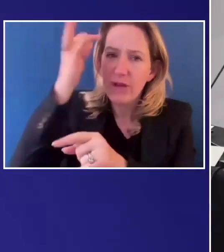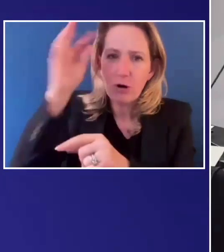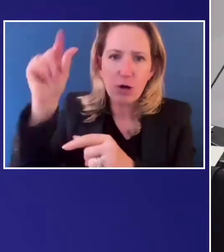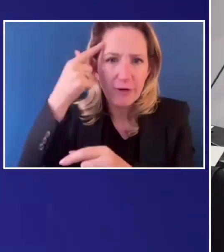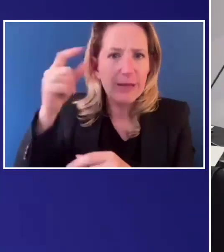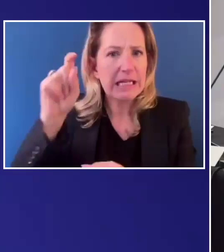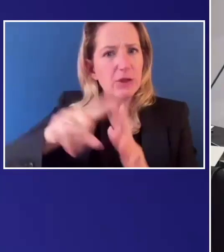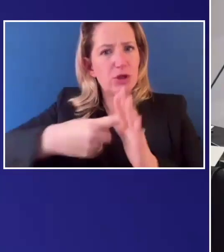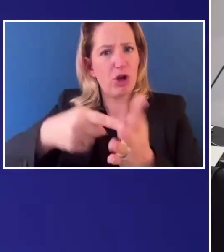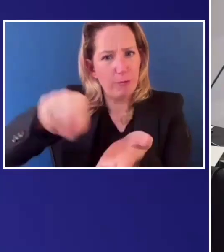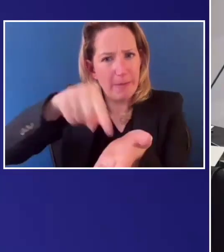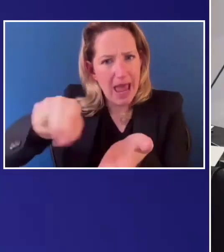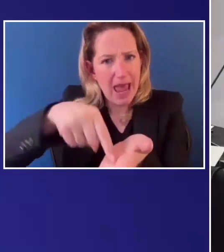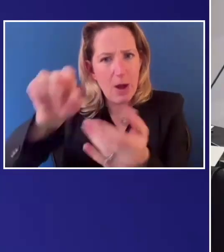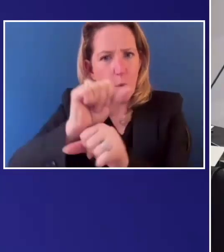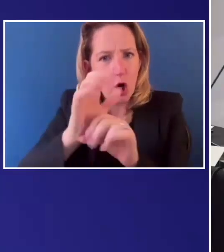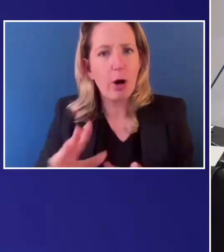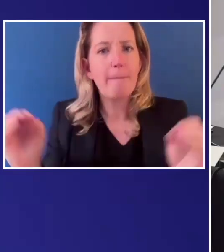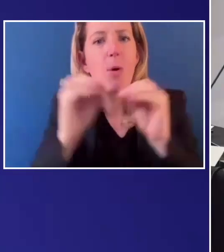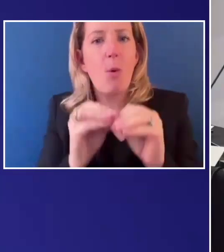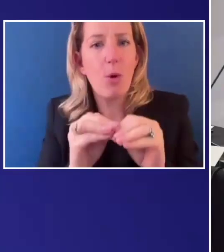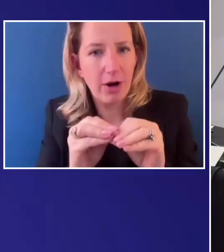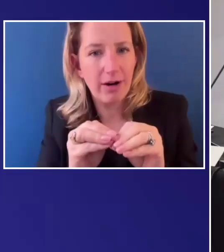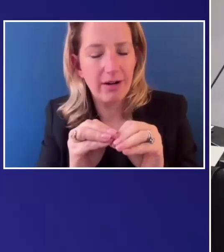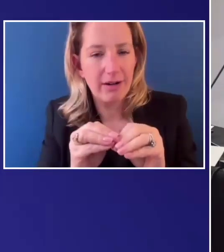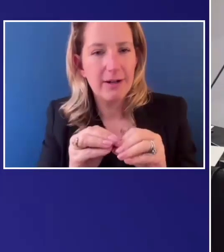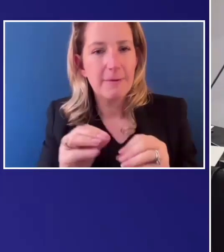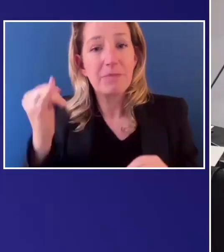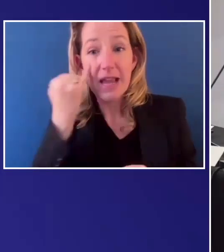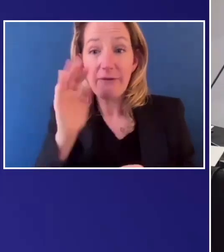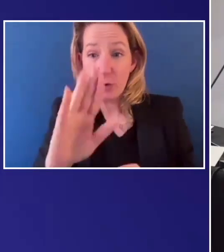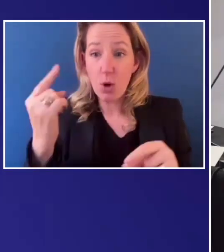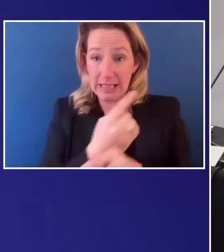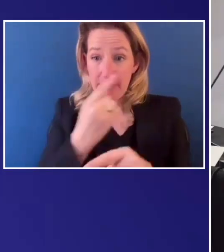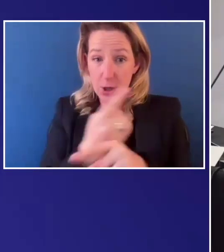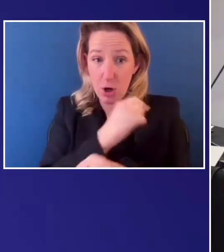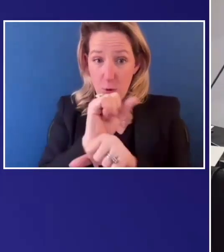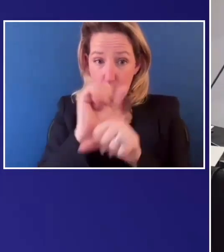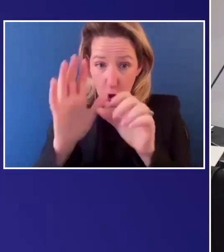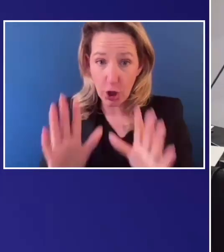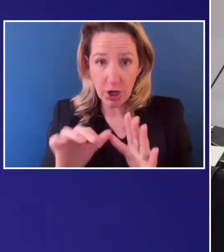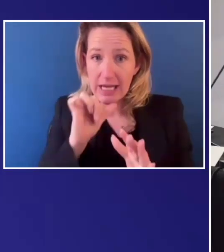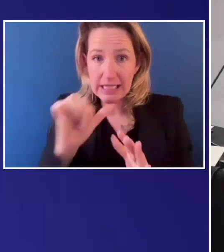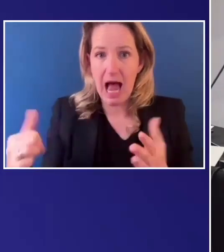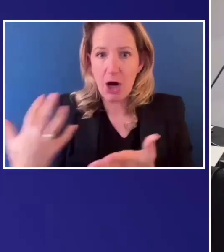I mean, if your typical worker is earning no more than a high school graduate, you know, somebody with a lower level of